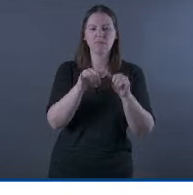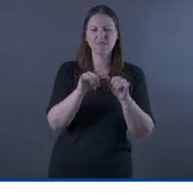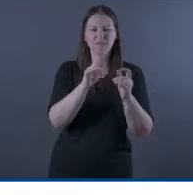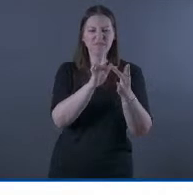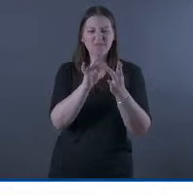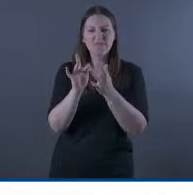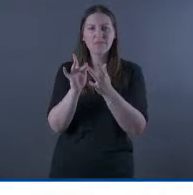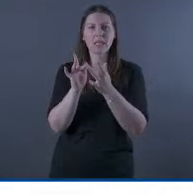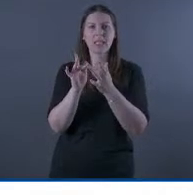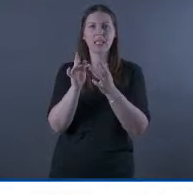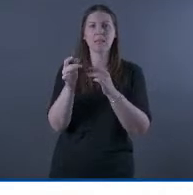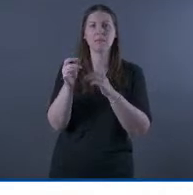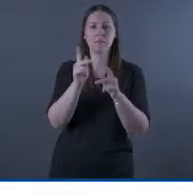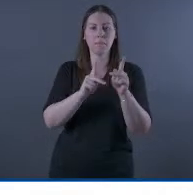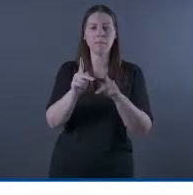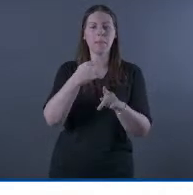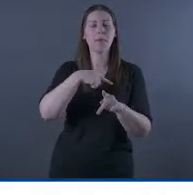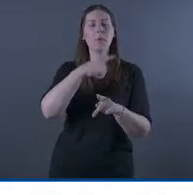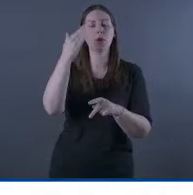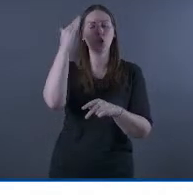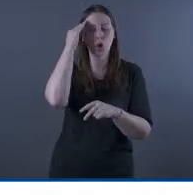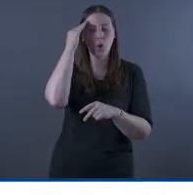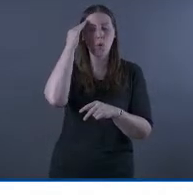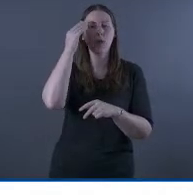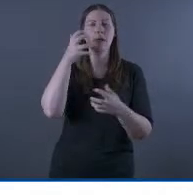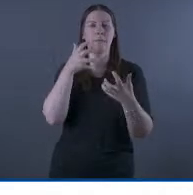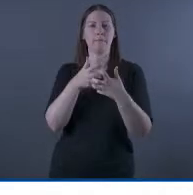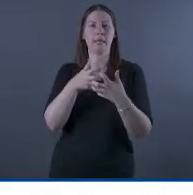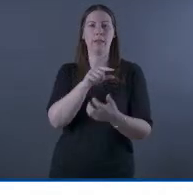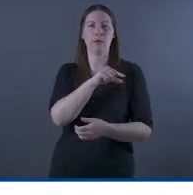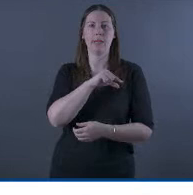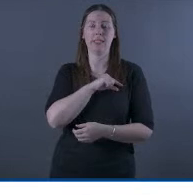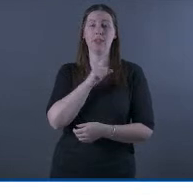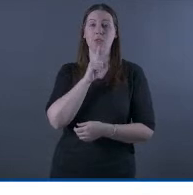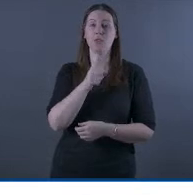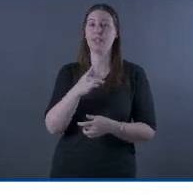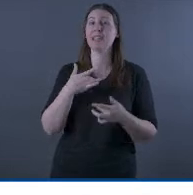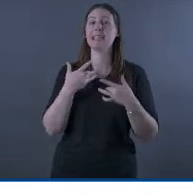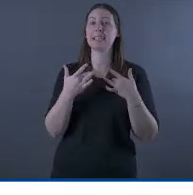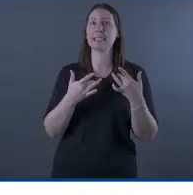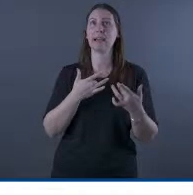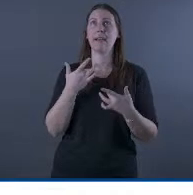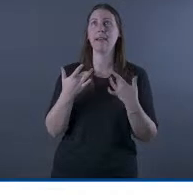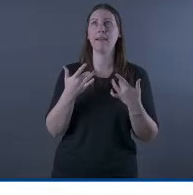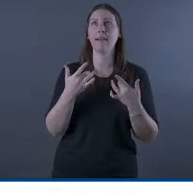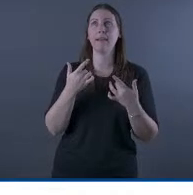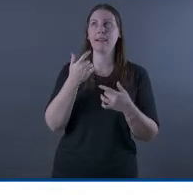We just rolled it out this week. Within the first 18 hours, we had over 700 people